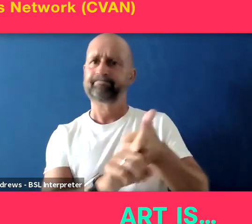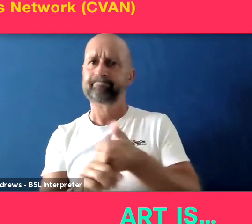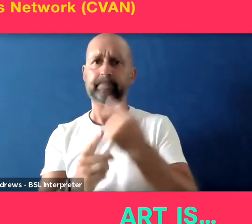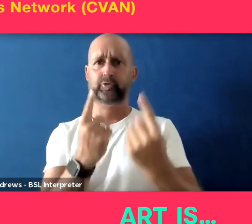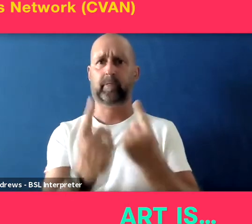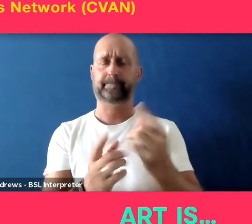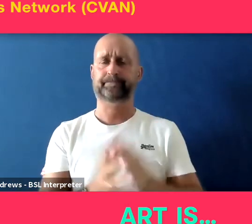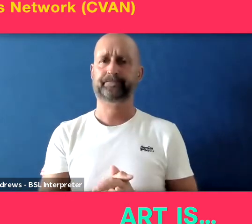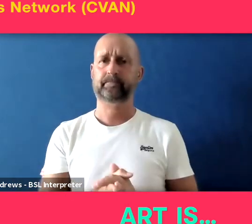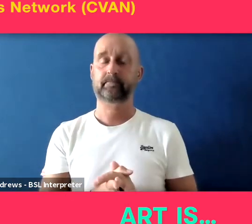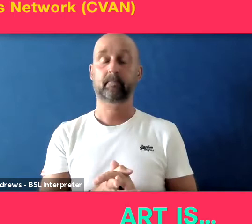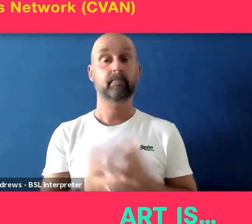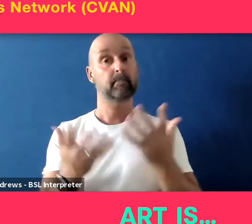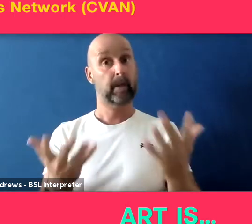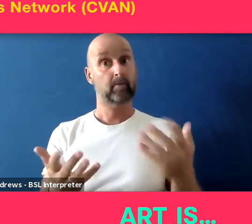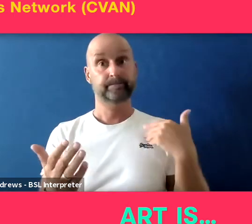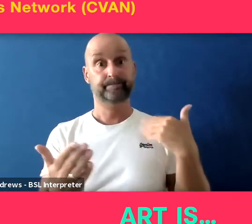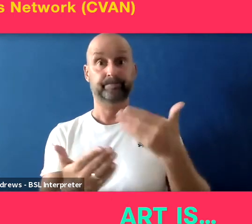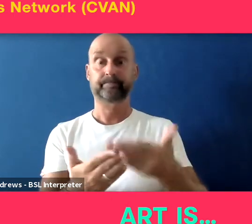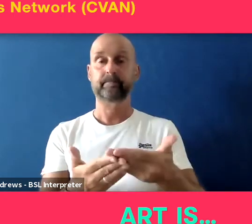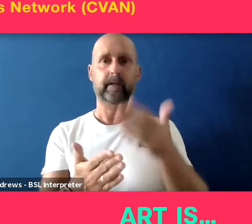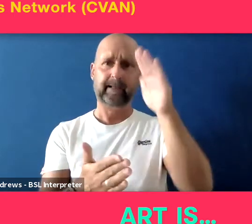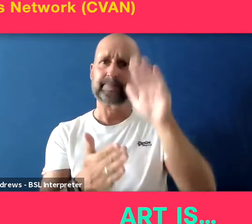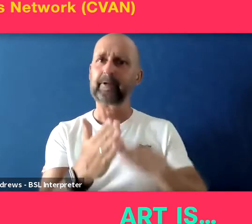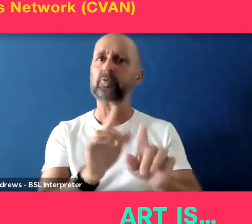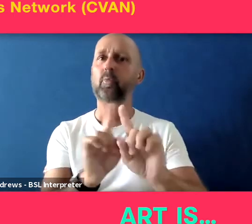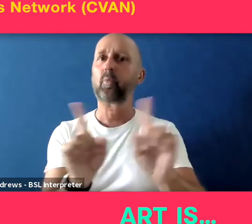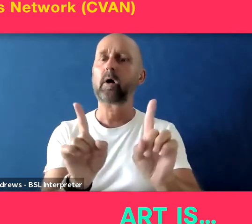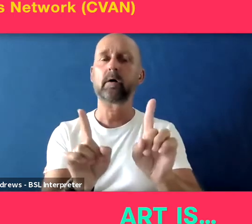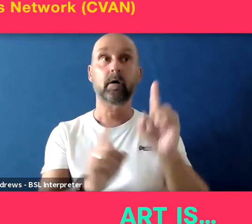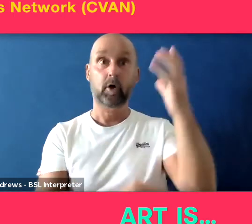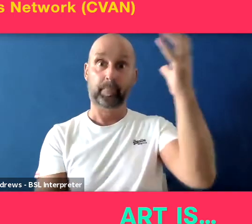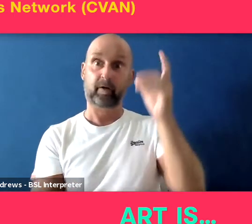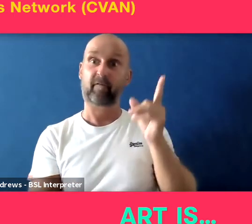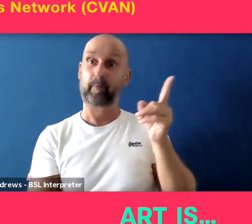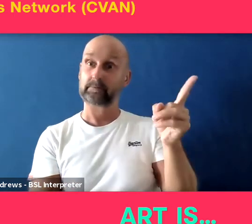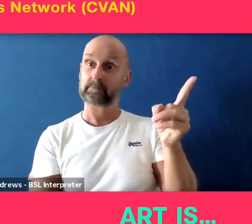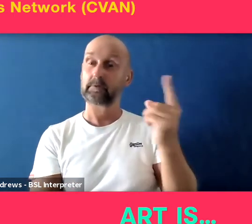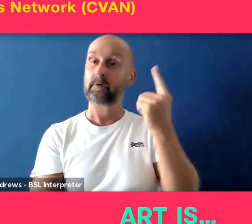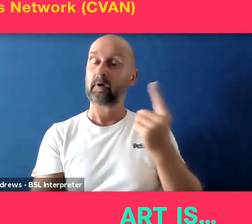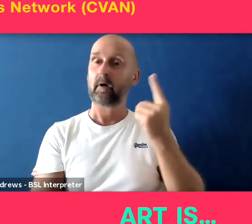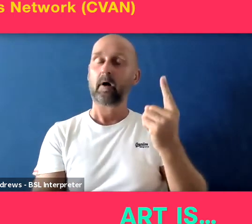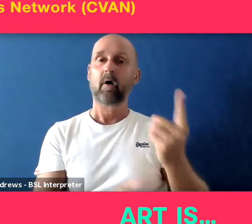In this time we have experienced a situation where the Government has begun an autocratic